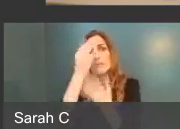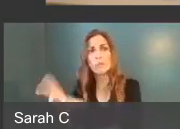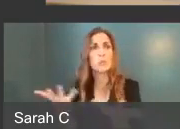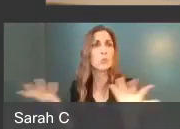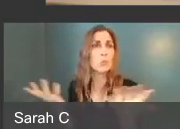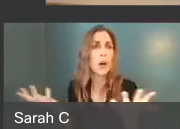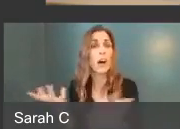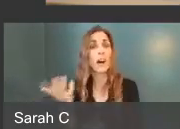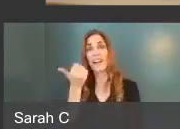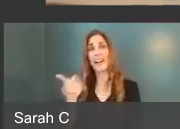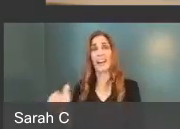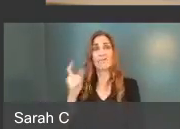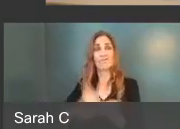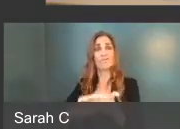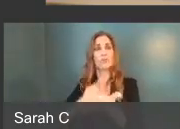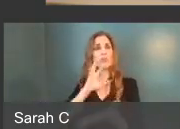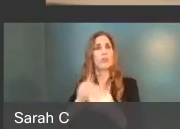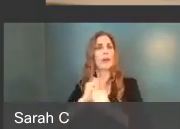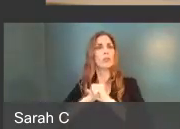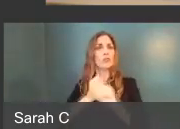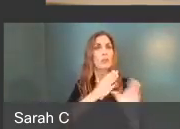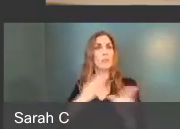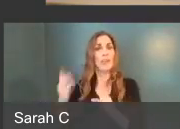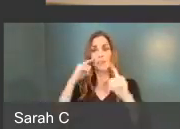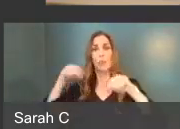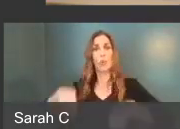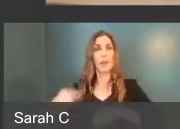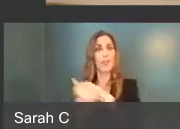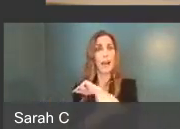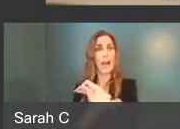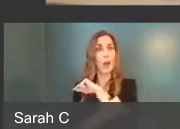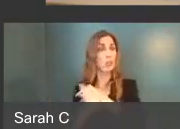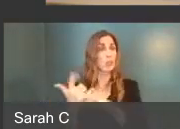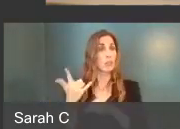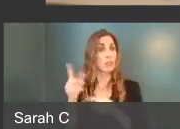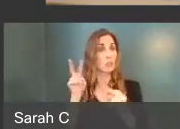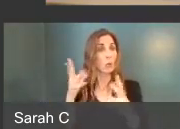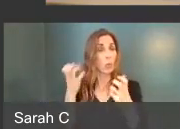discuss on security plans in the County. Is it, are you looking at closing down the Courthouse? Are you